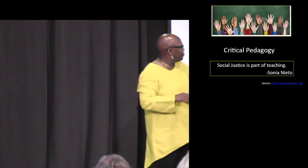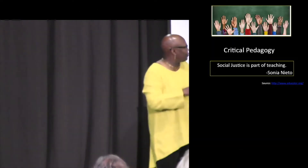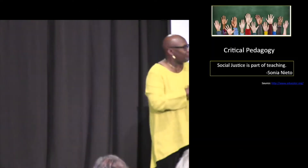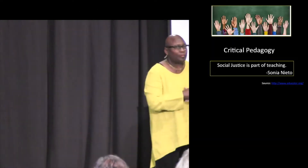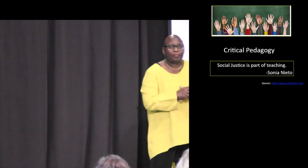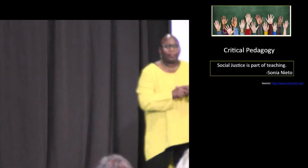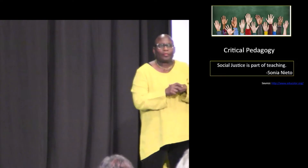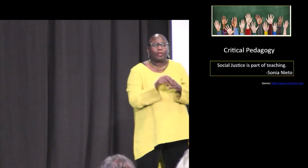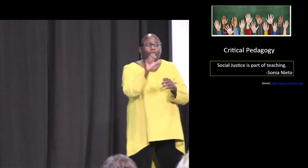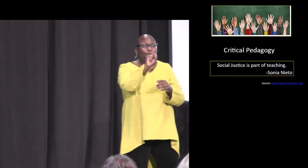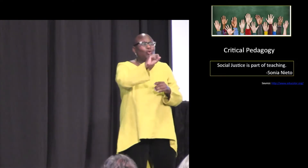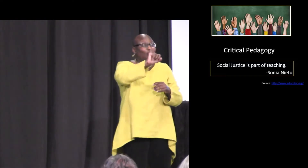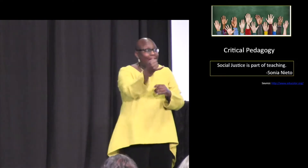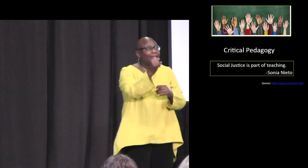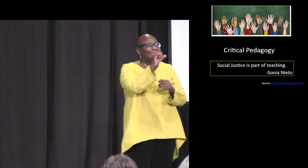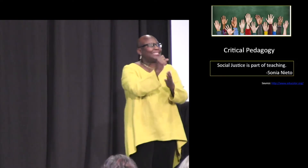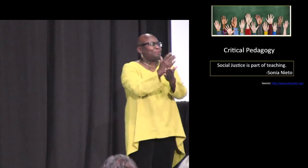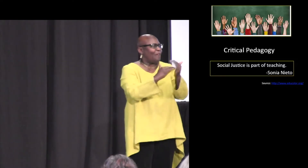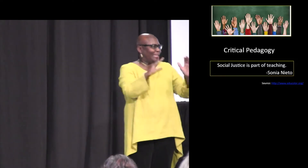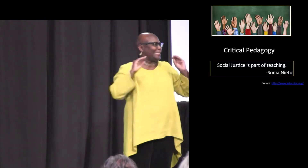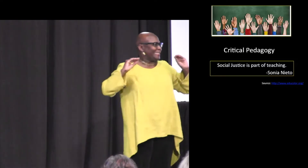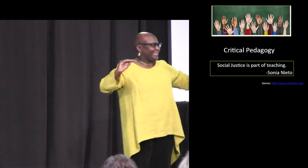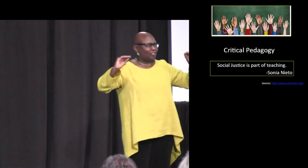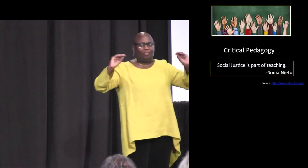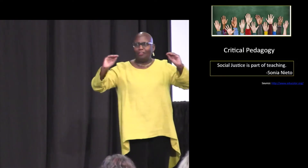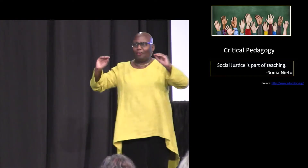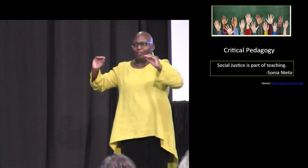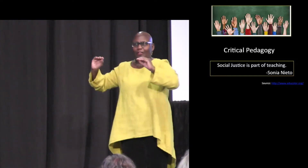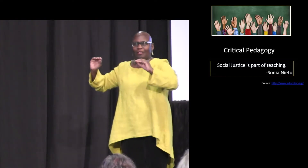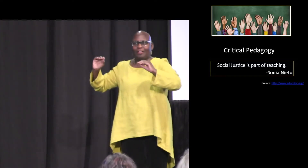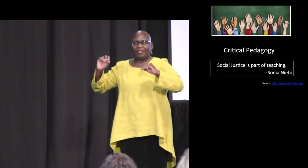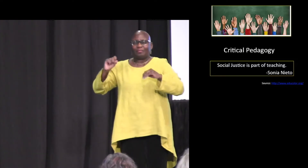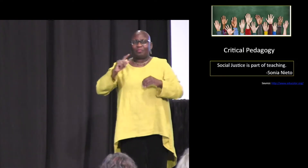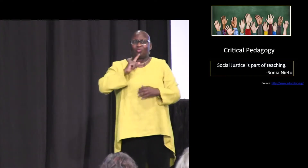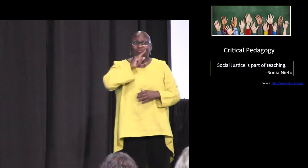These are the questions Amy and I had.